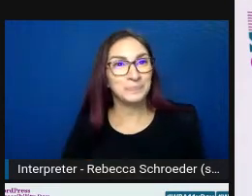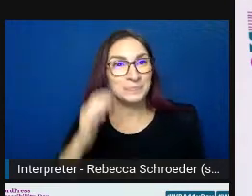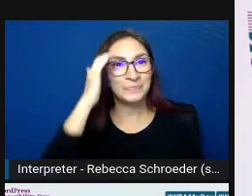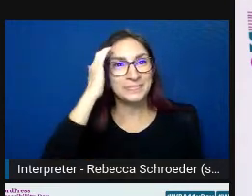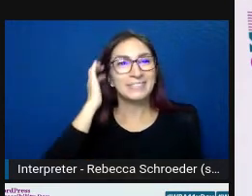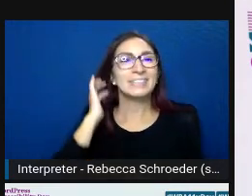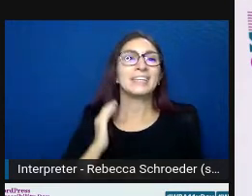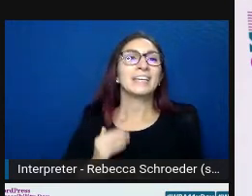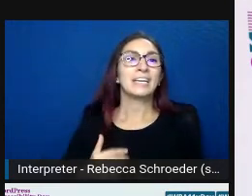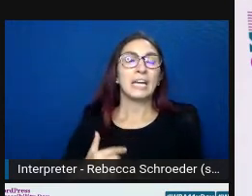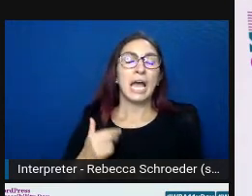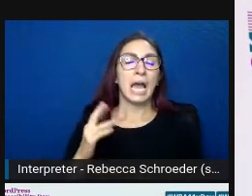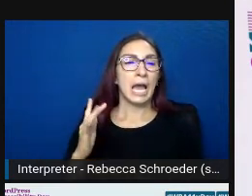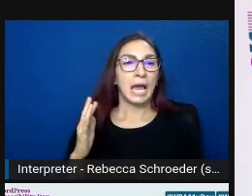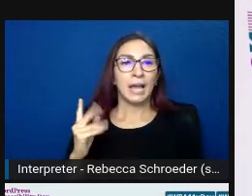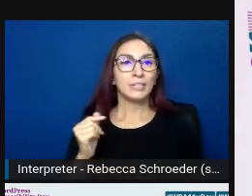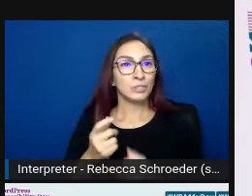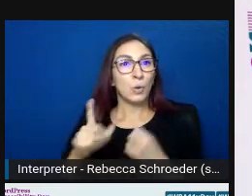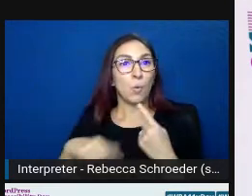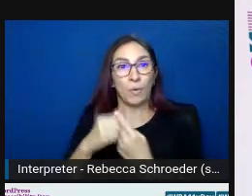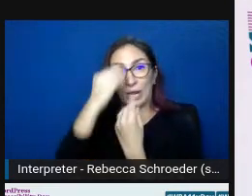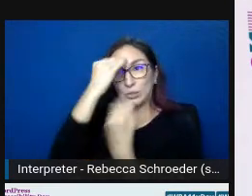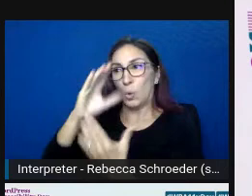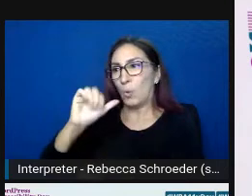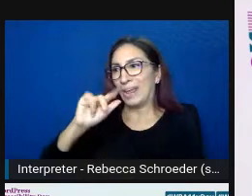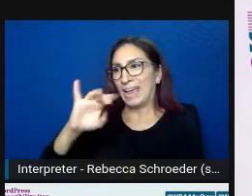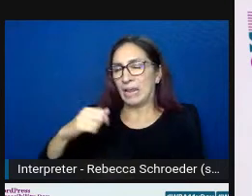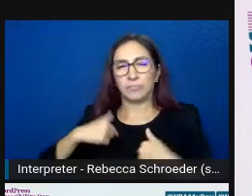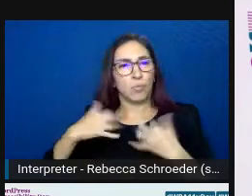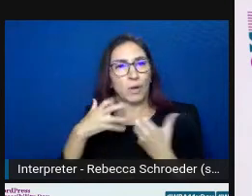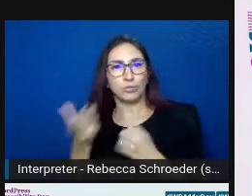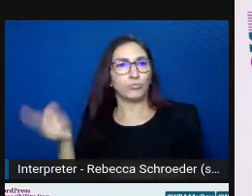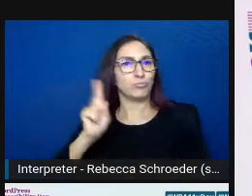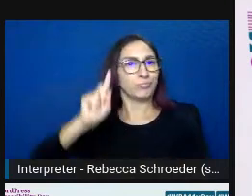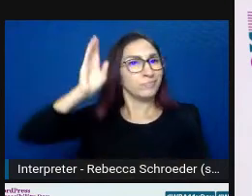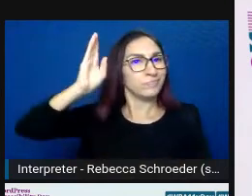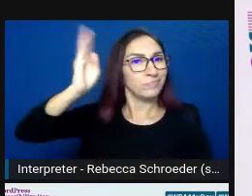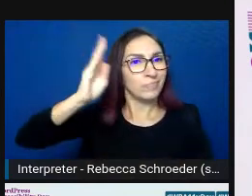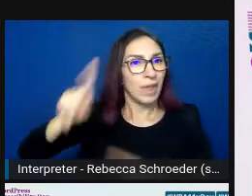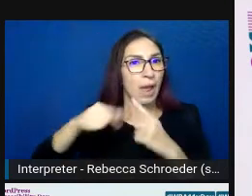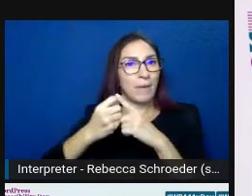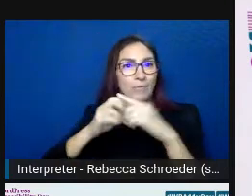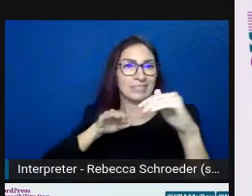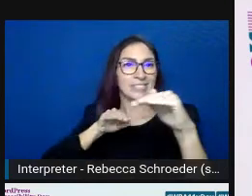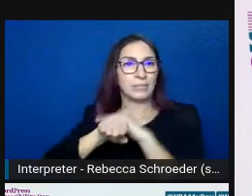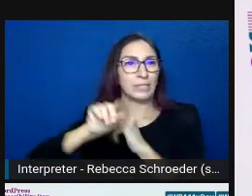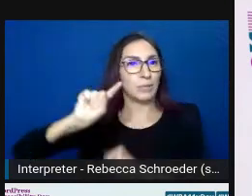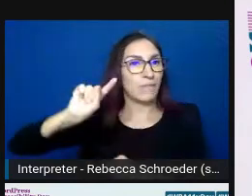When I told Annie that I wanted to do a talk about making accessibility-first themes, she was a little surprised.